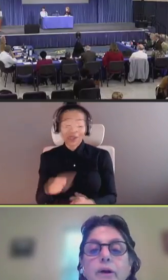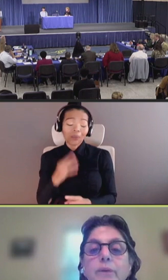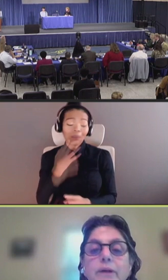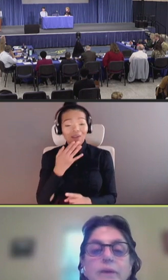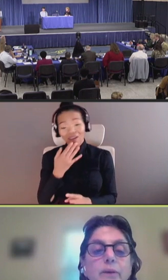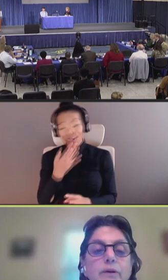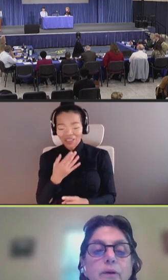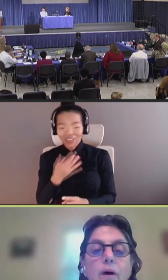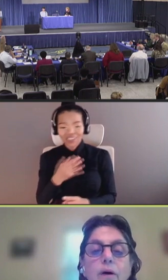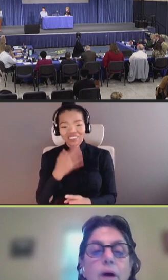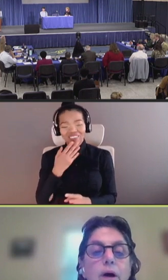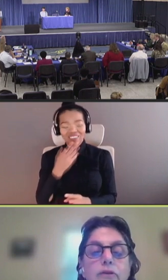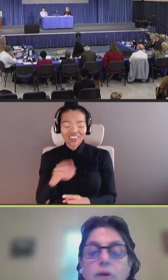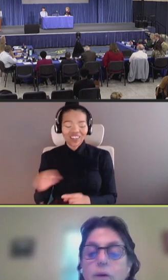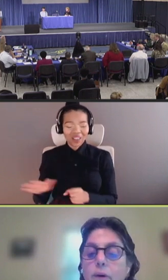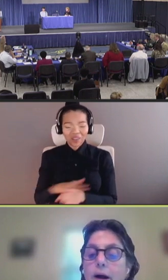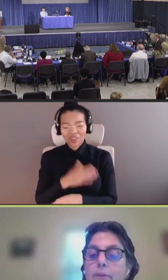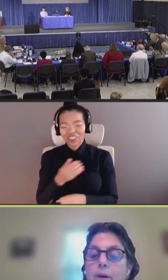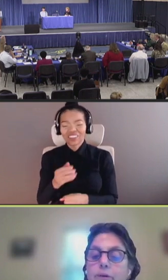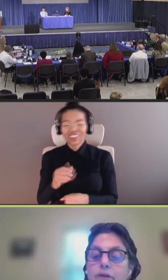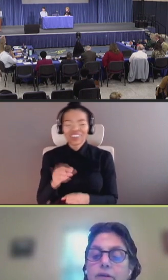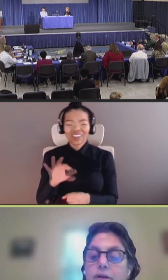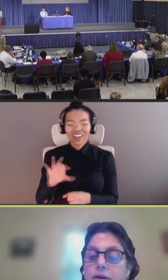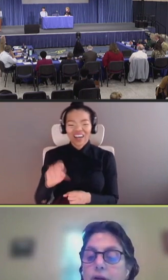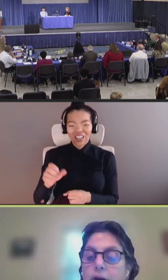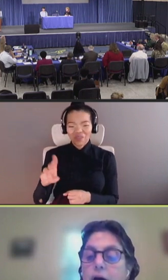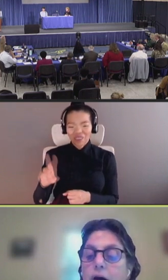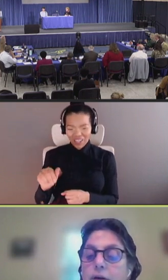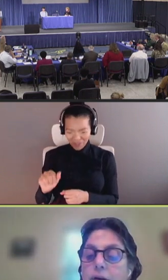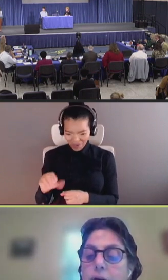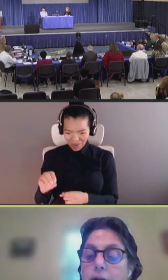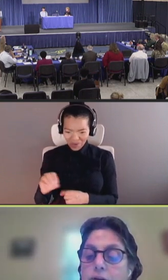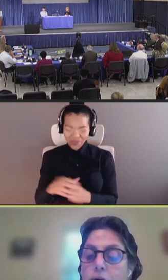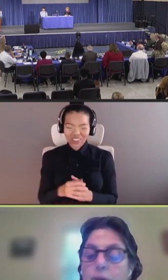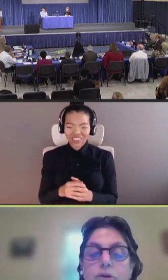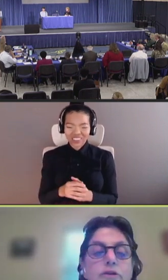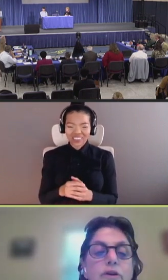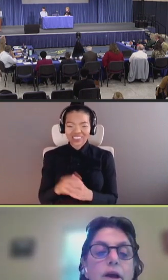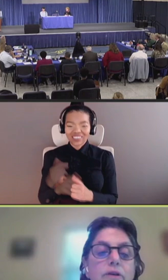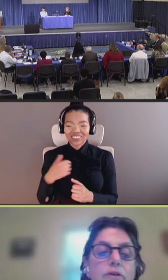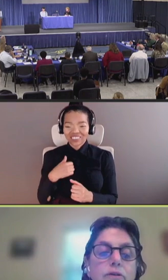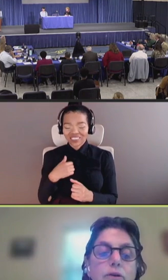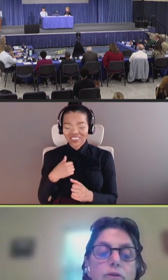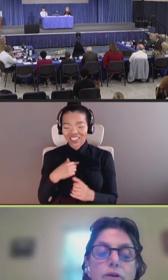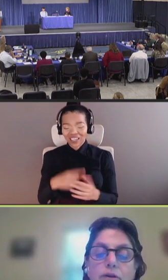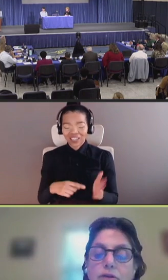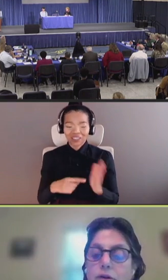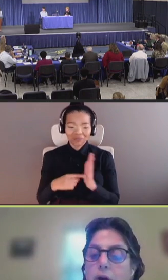I'm not there with you all. So, I represent the NACCHO, which is the National Association